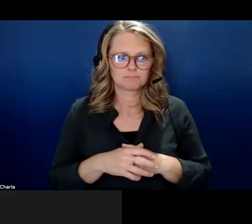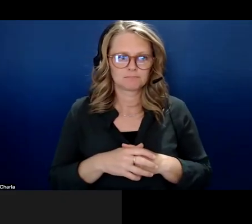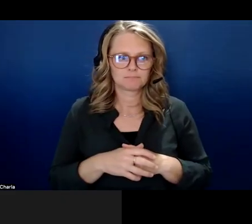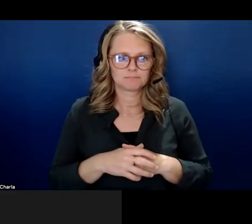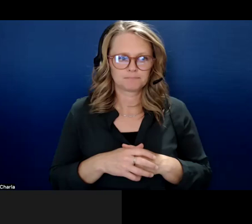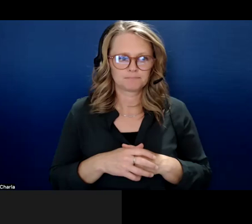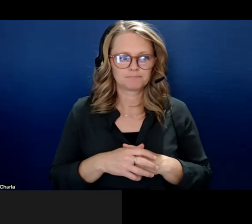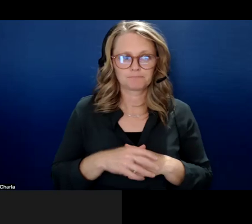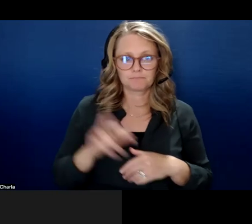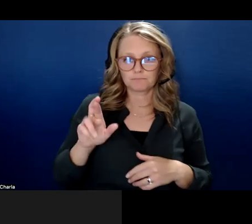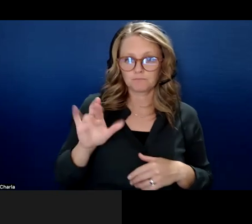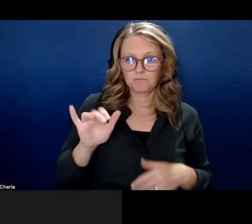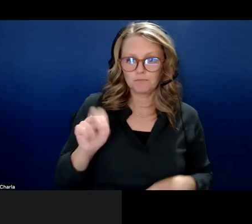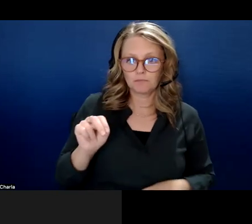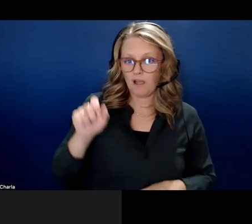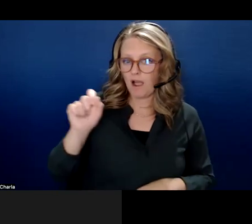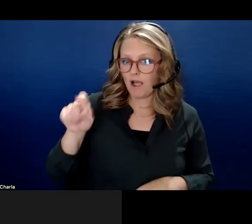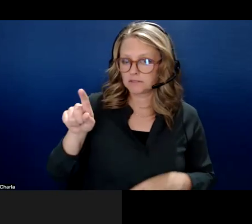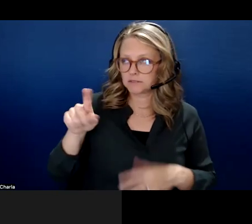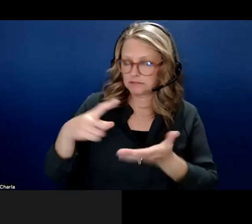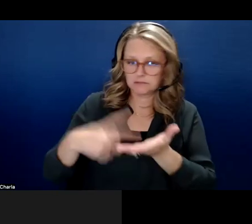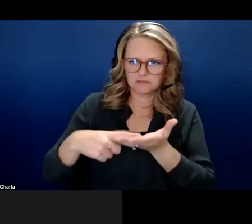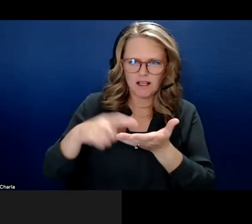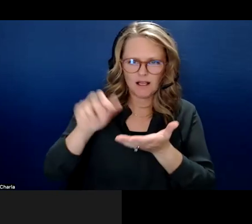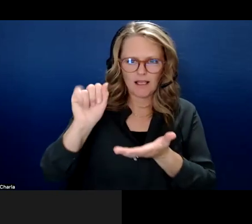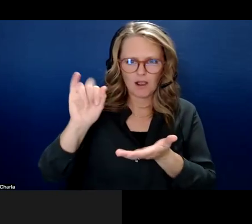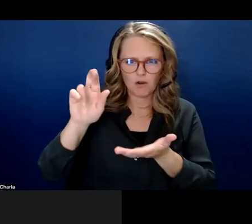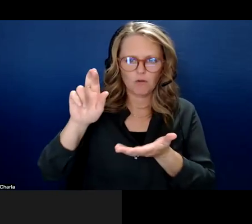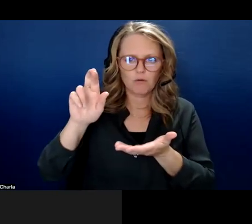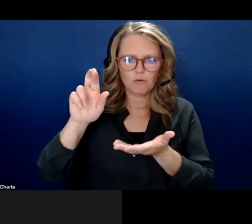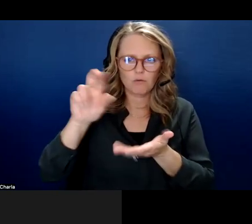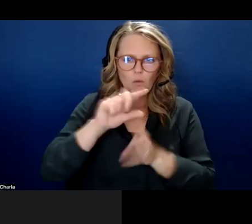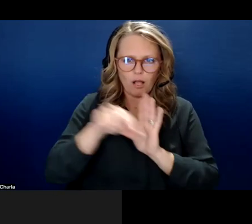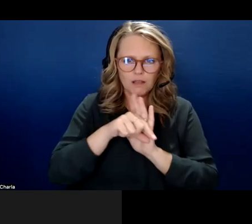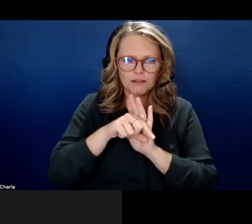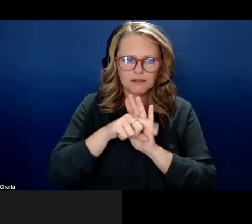And then for air quality, which I think was maybe another component of your question.